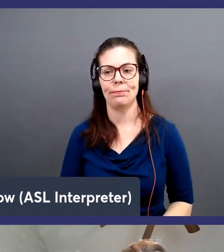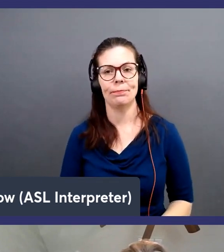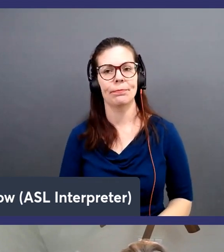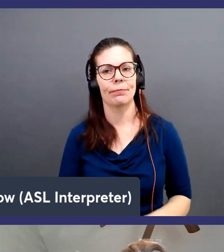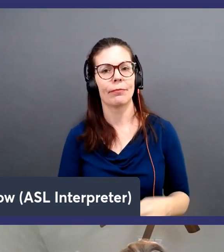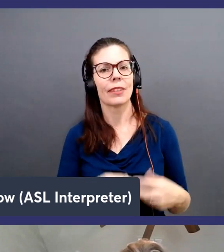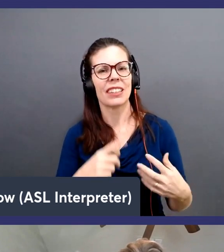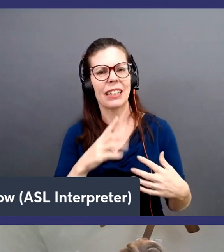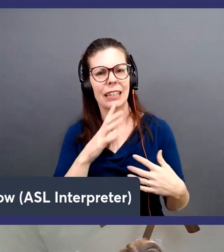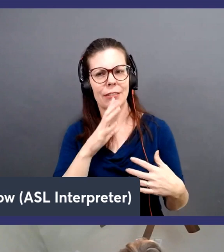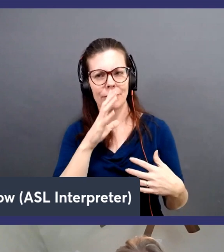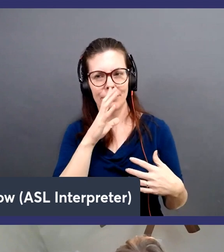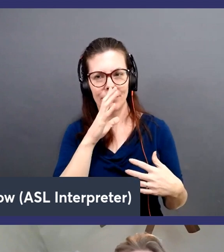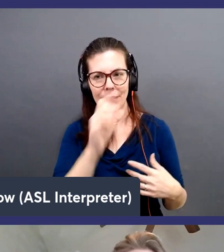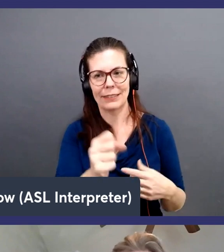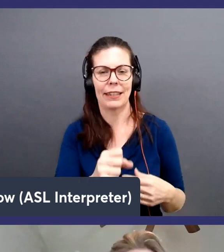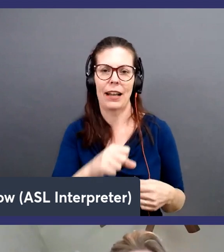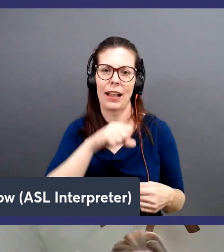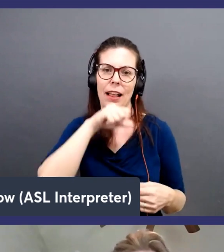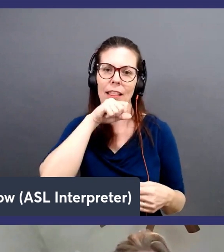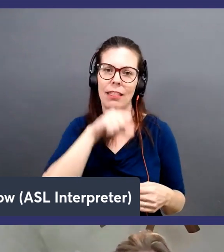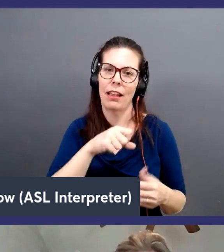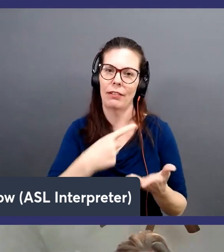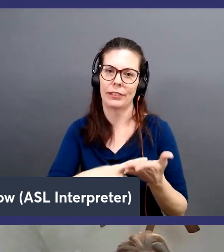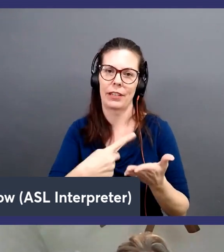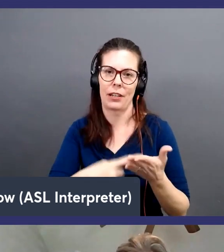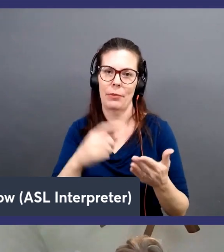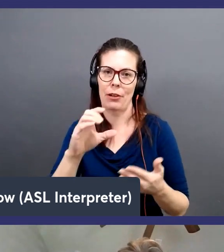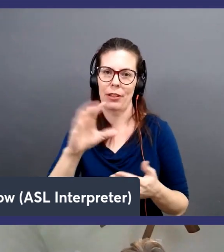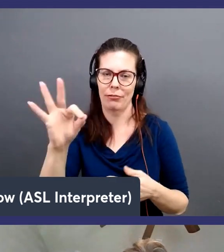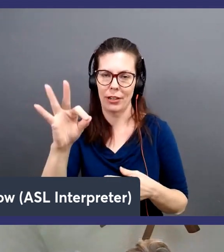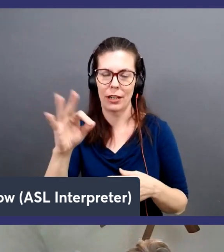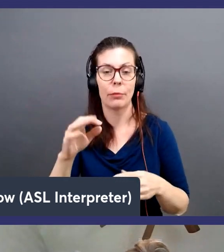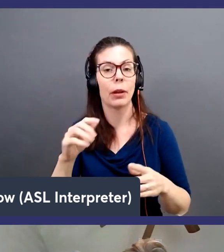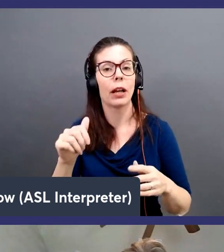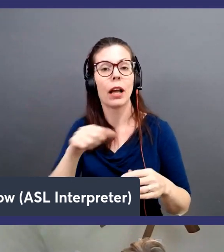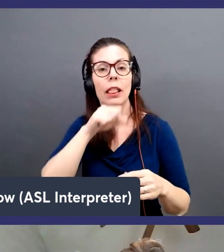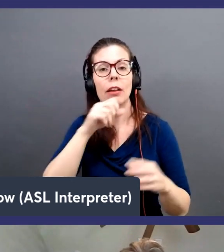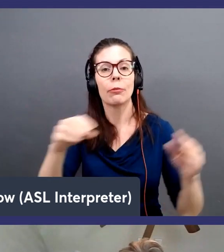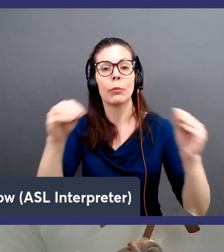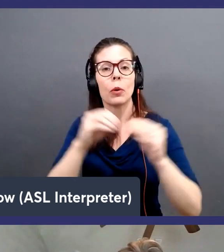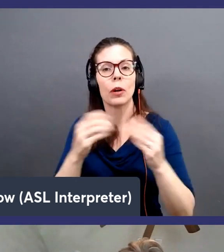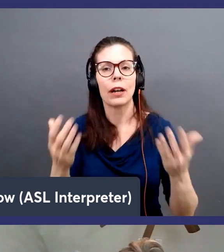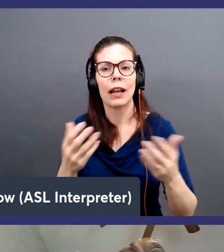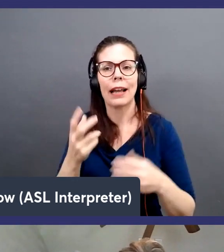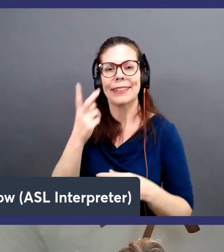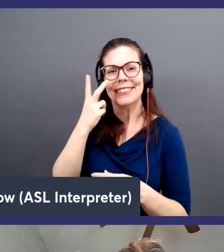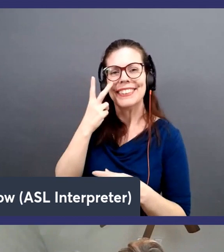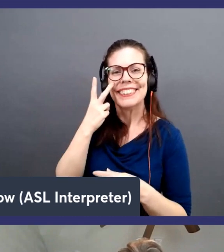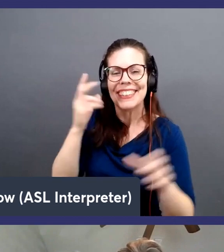I love talking about CloudFront, but what I like even more than that is actually seeing it in action. So my understanding